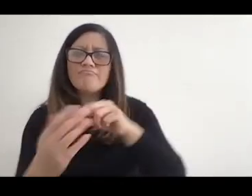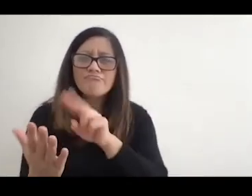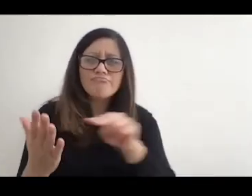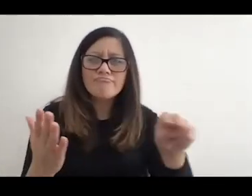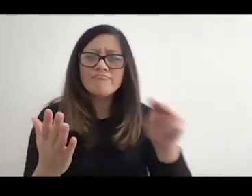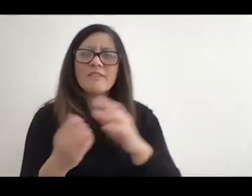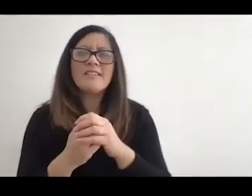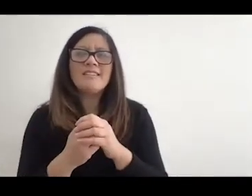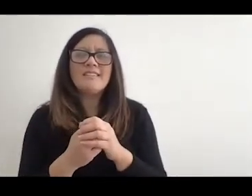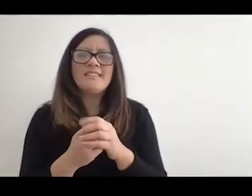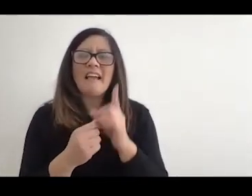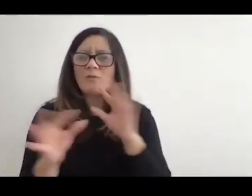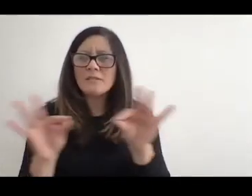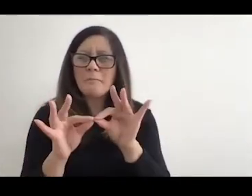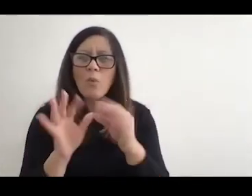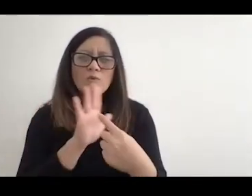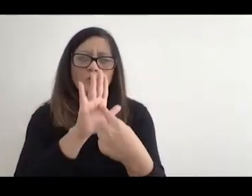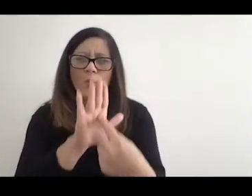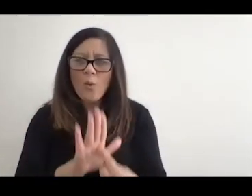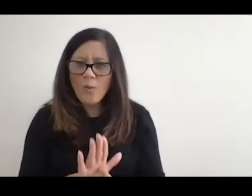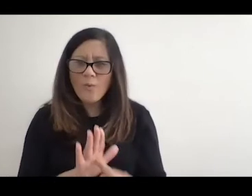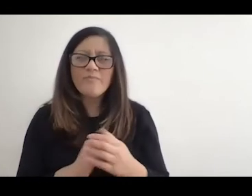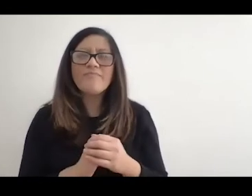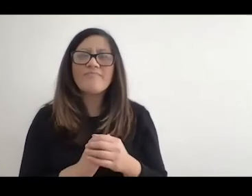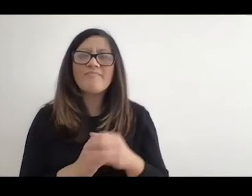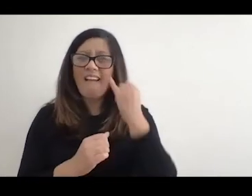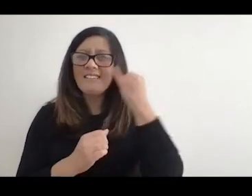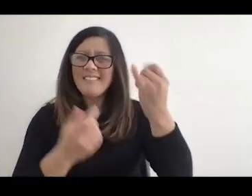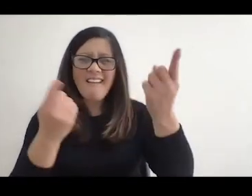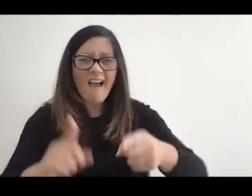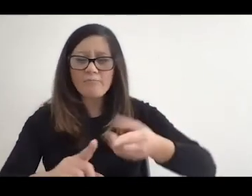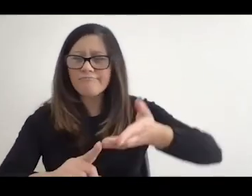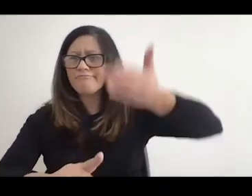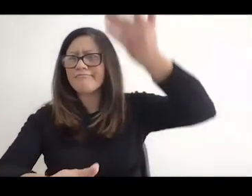at least share some of it with you. To show you. Dressing with disabilities